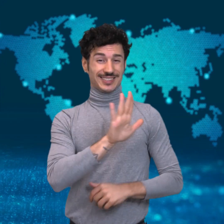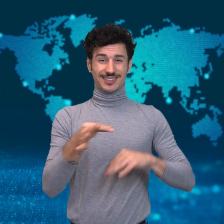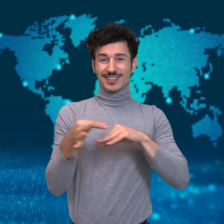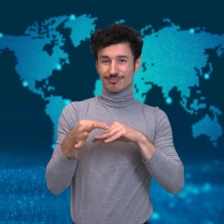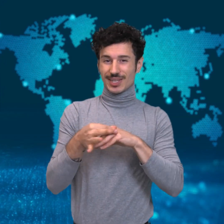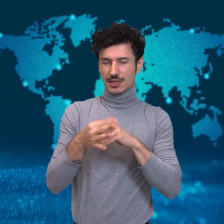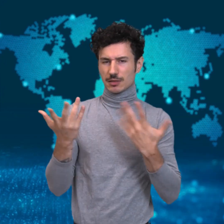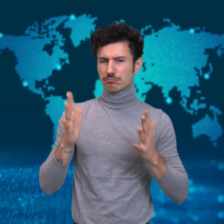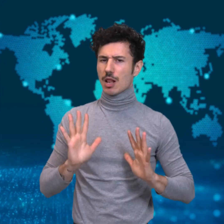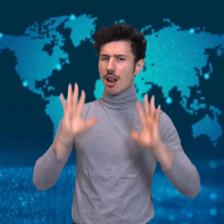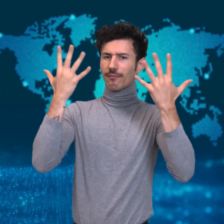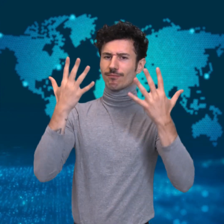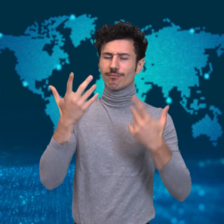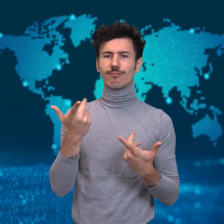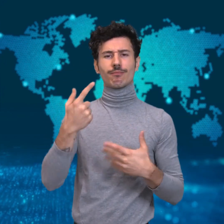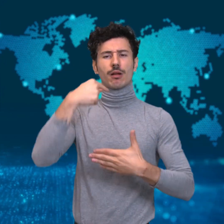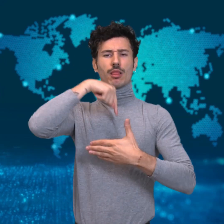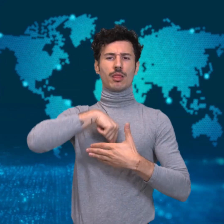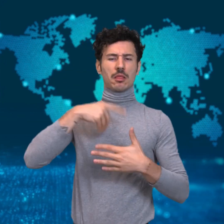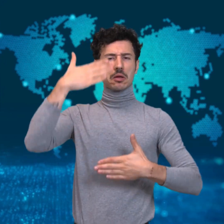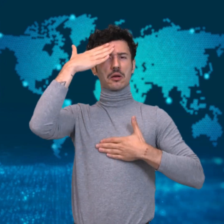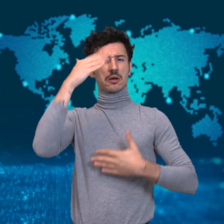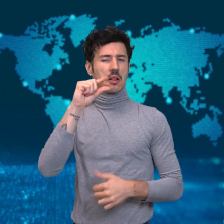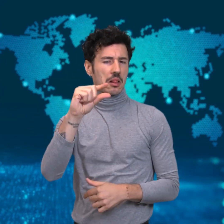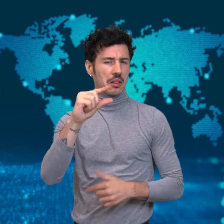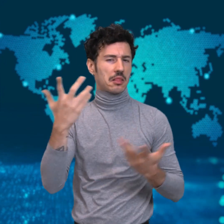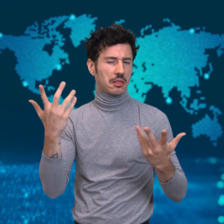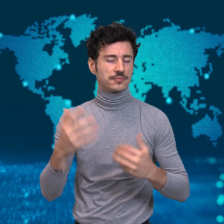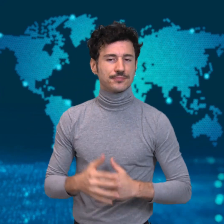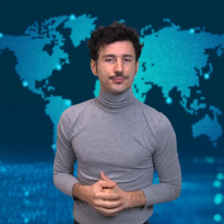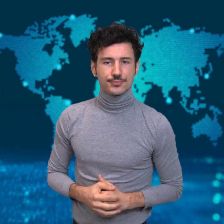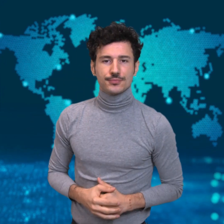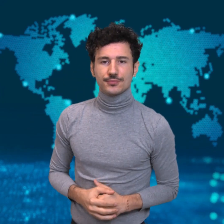but he survived with minor side effects.